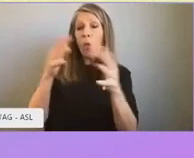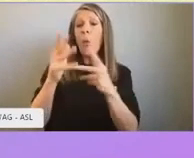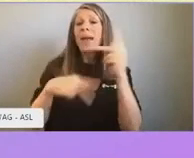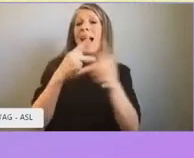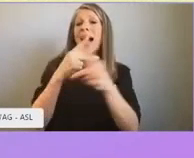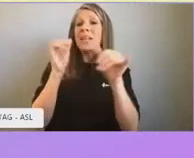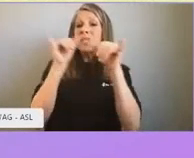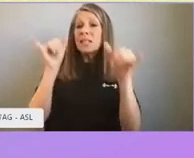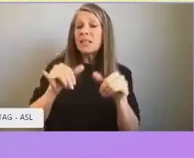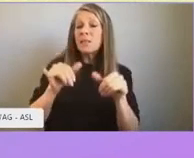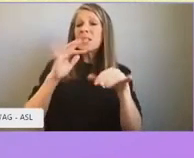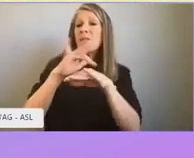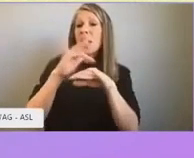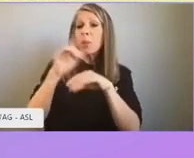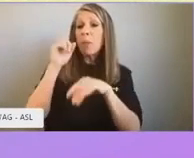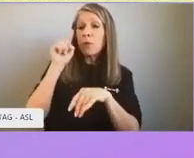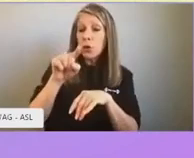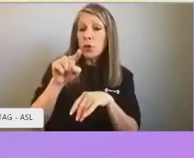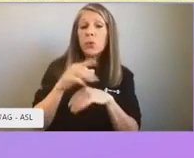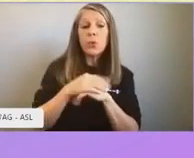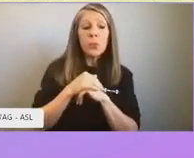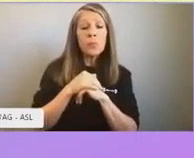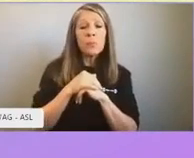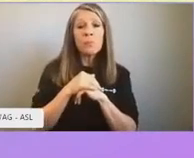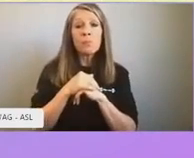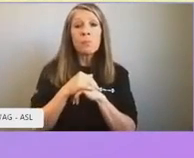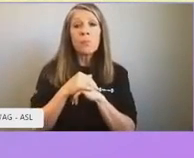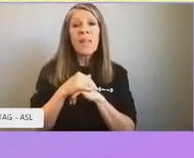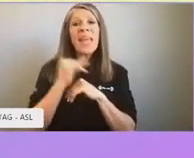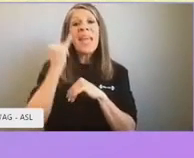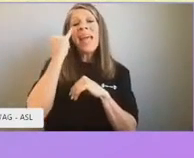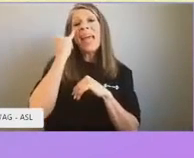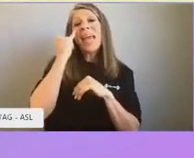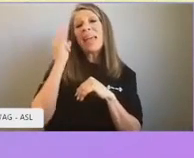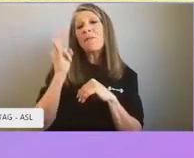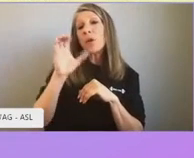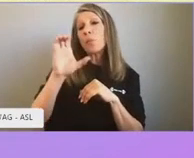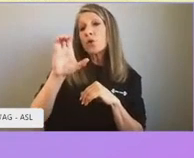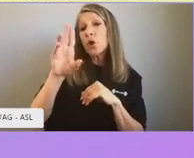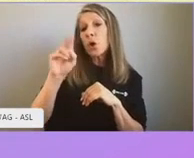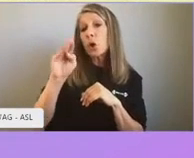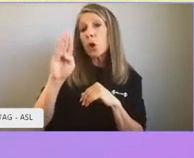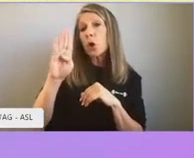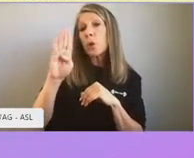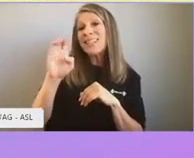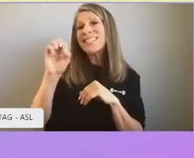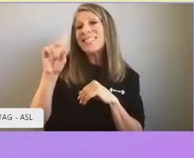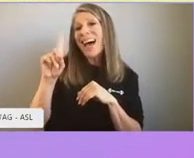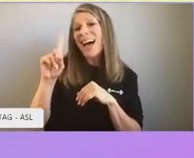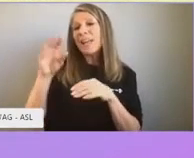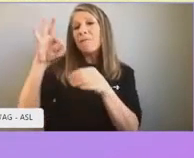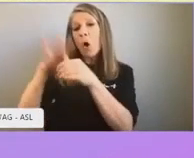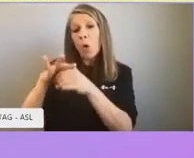specifically for people with disabilities. For accessible vote by mail, what kind of system is available